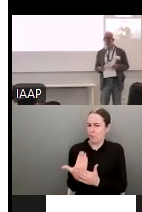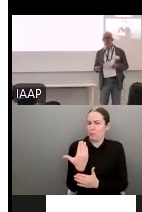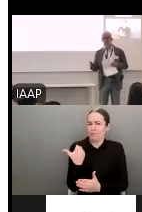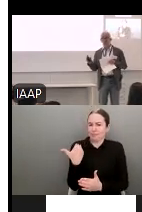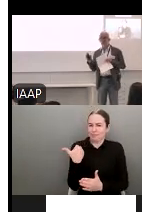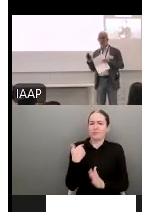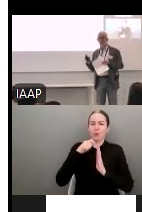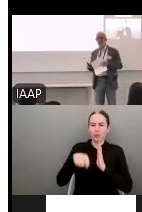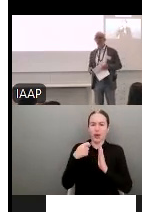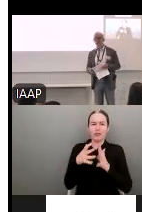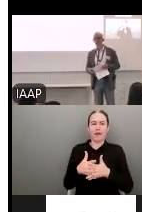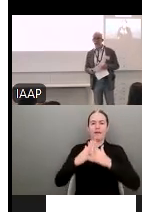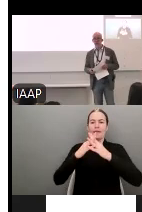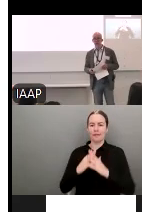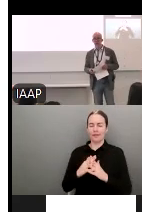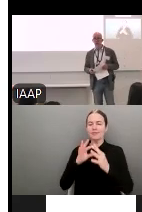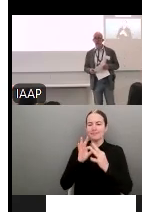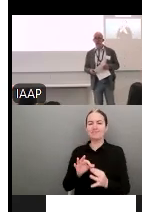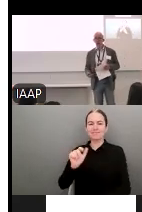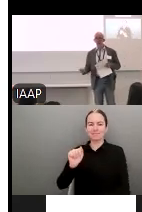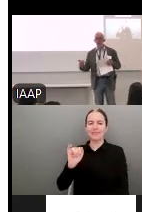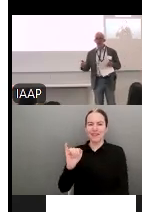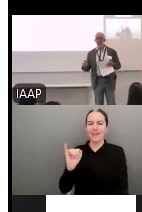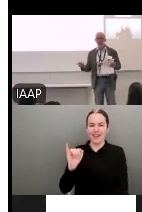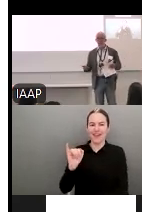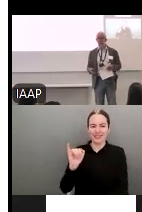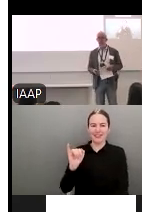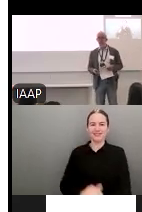But now we focus on in some on other measures that also need